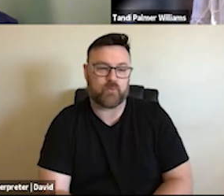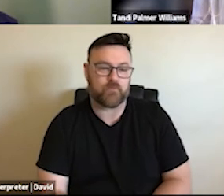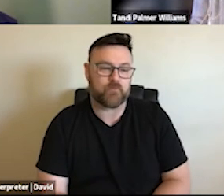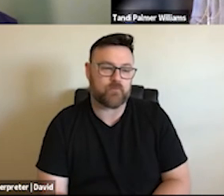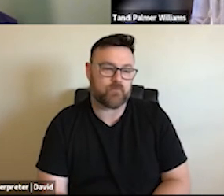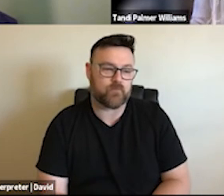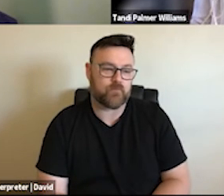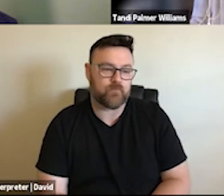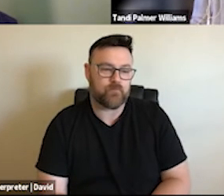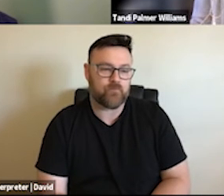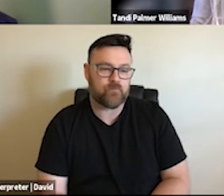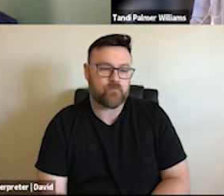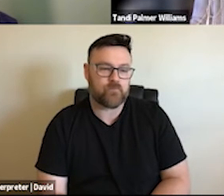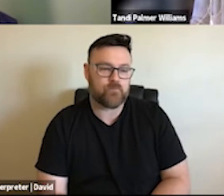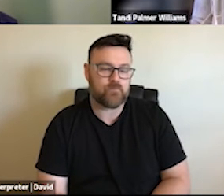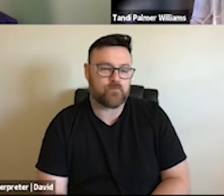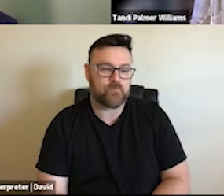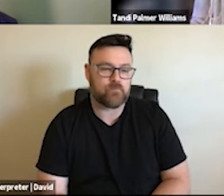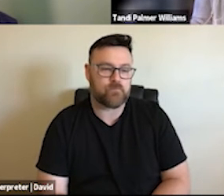I usually take her once a year to a live ballet performance.